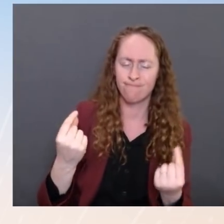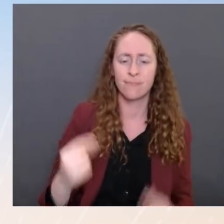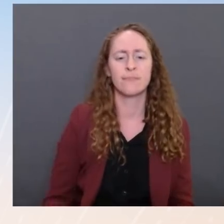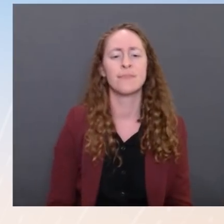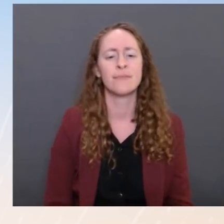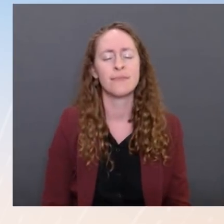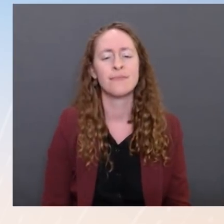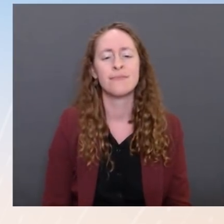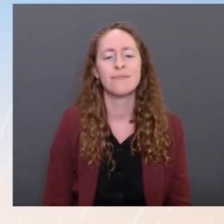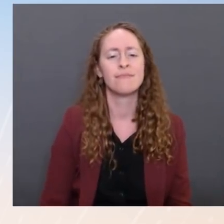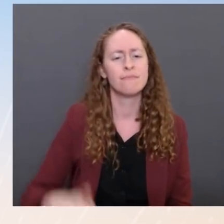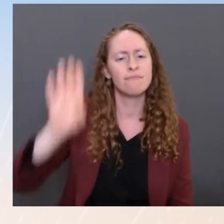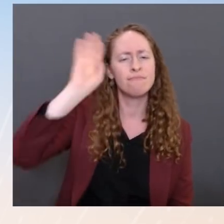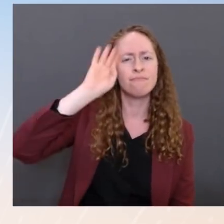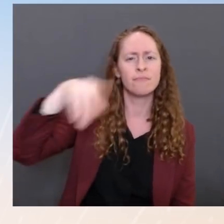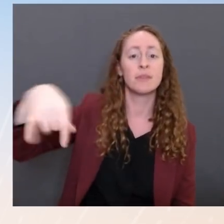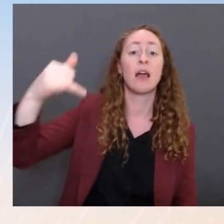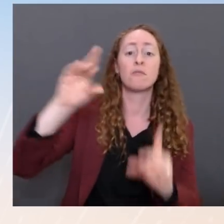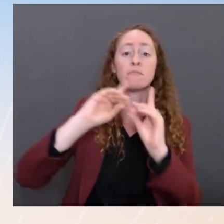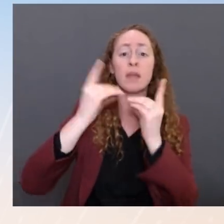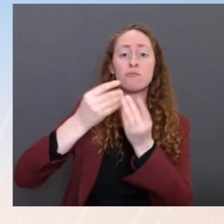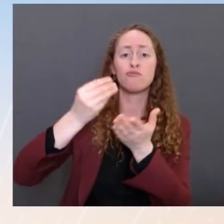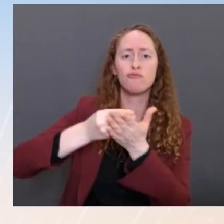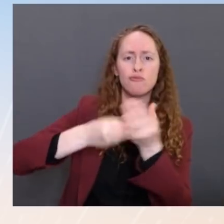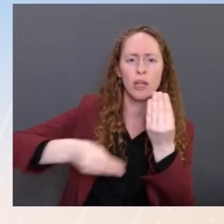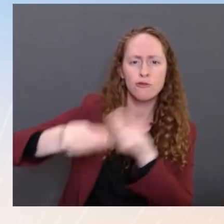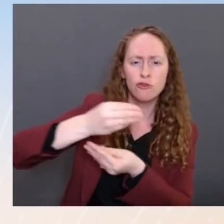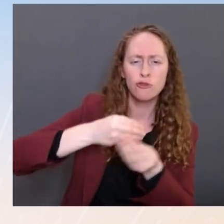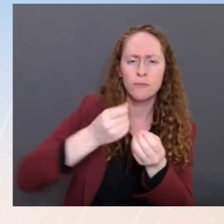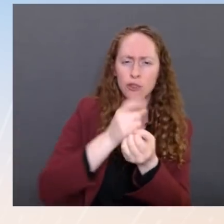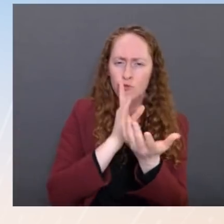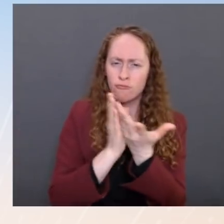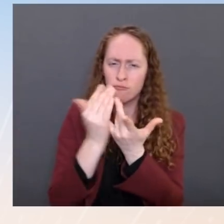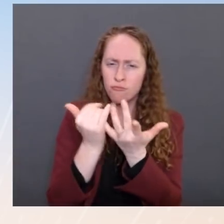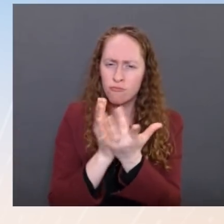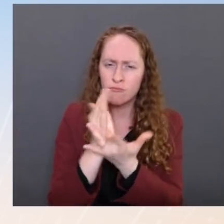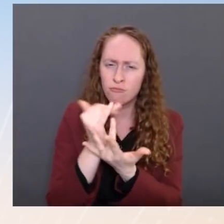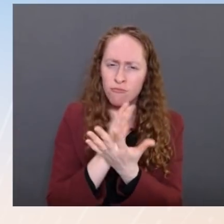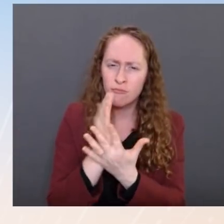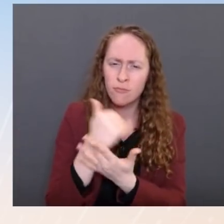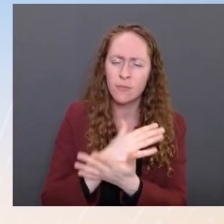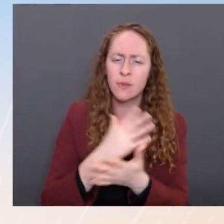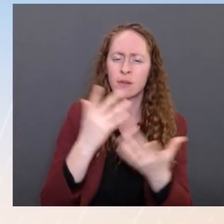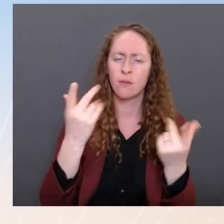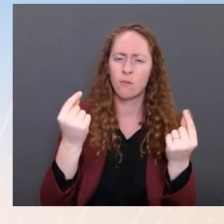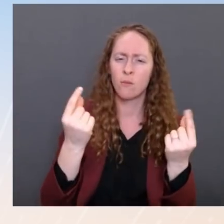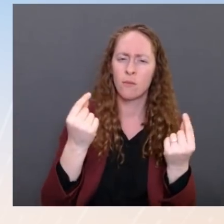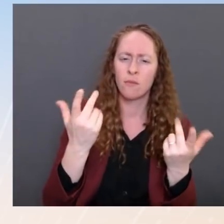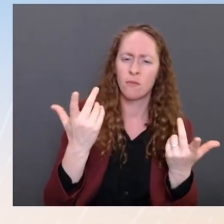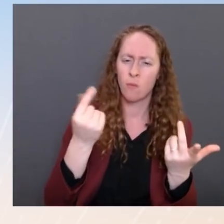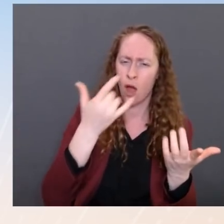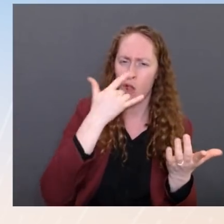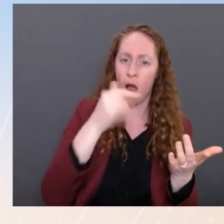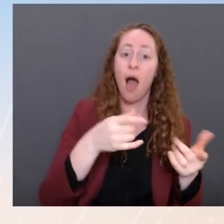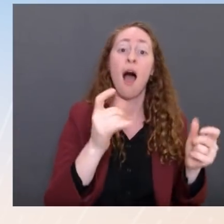and that they're assessing both of those important questions: the opportunities and the challenges. So I would point you to them on whether there could be